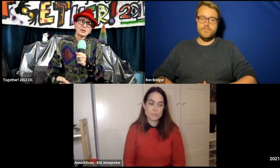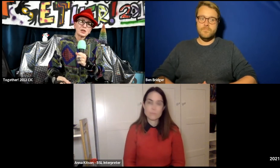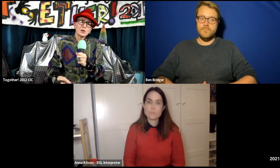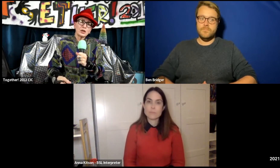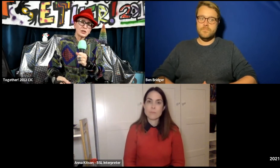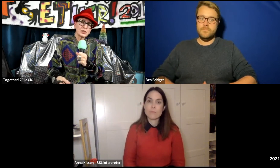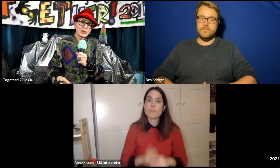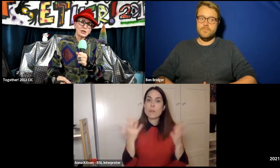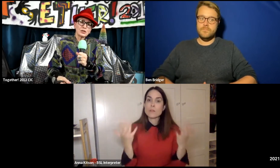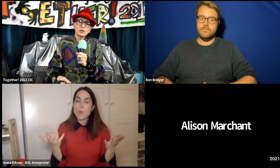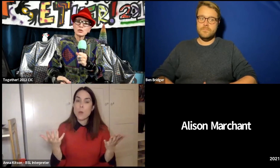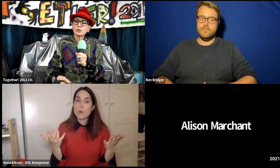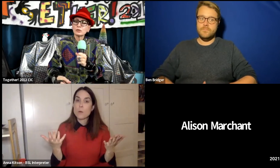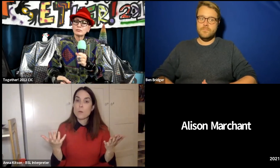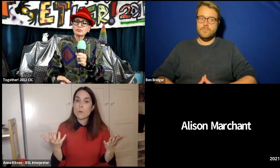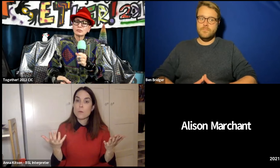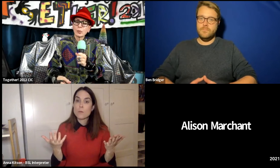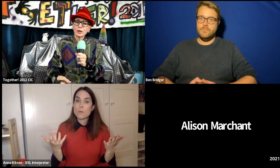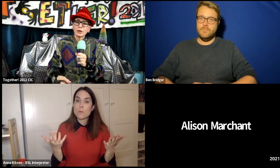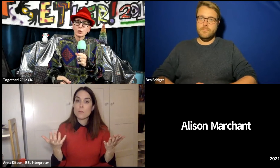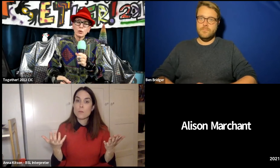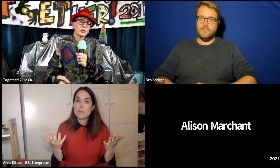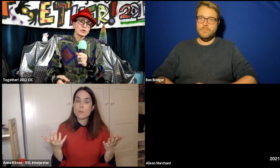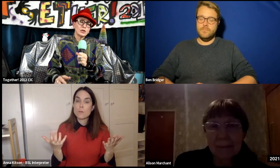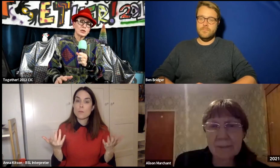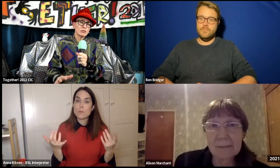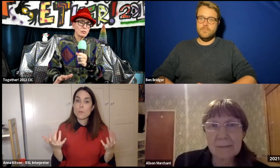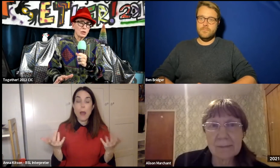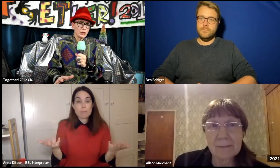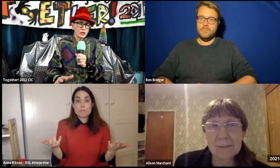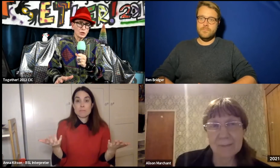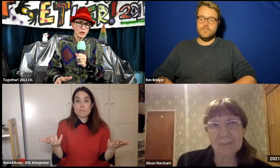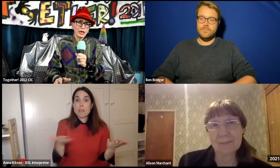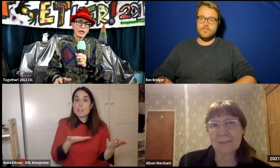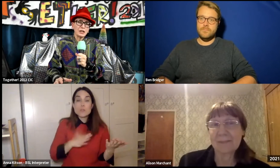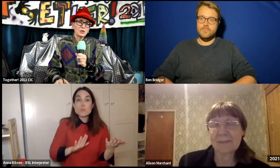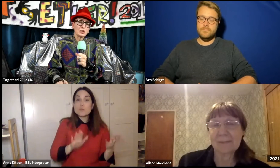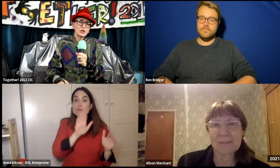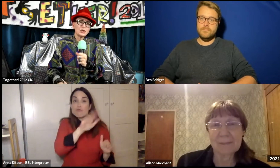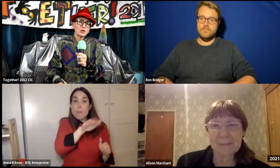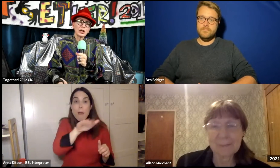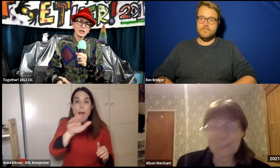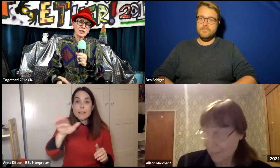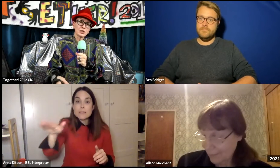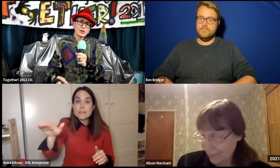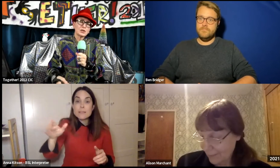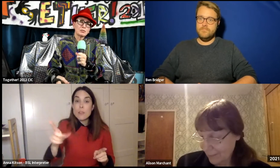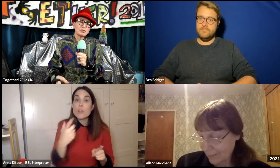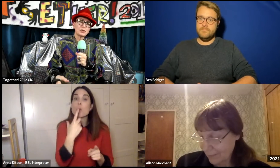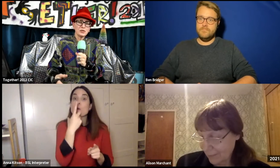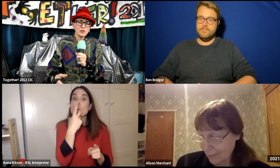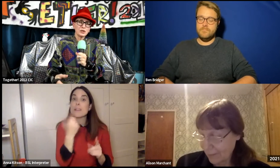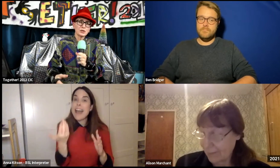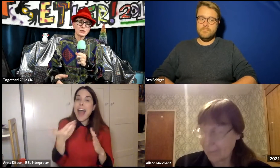So I just like to, well, just remind you again that you can access the previous